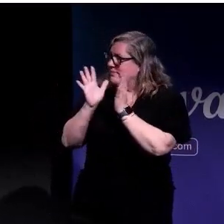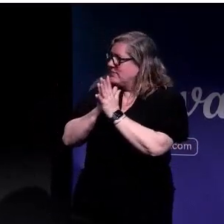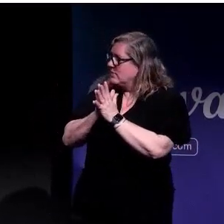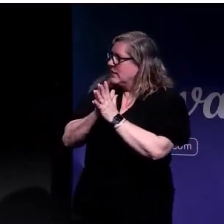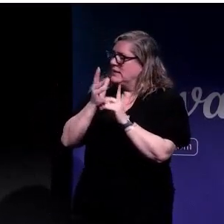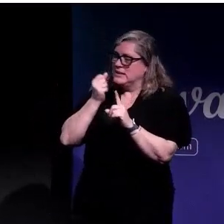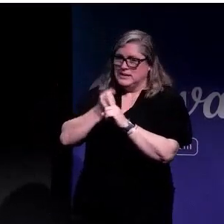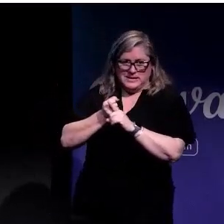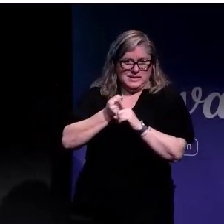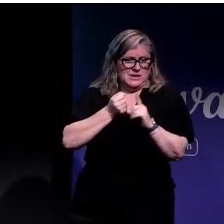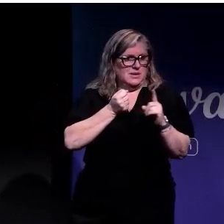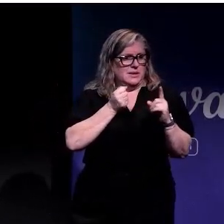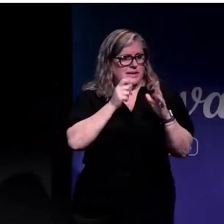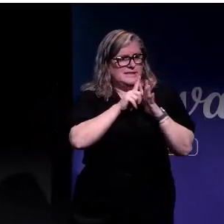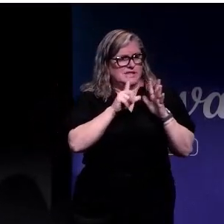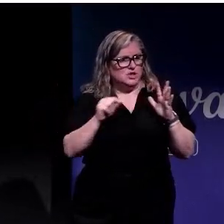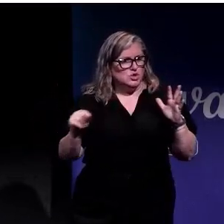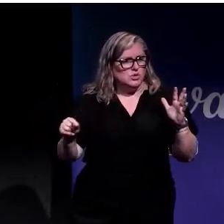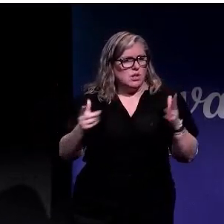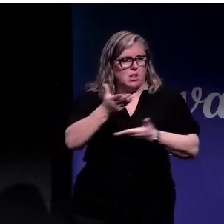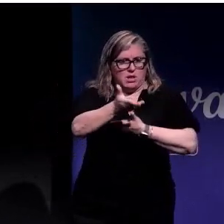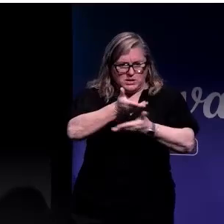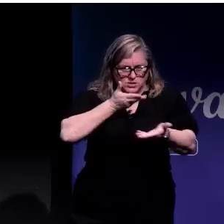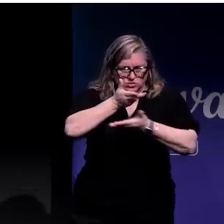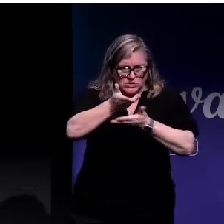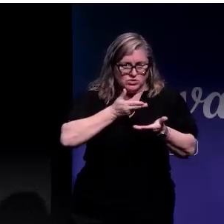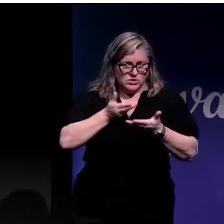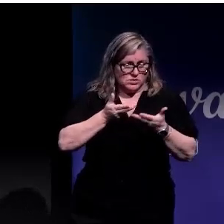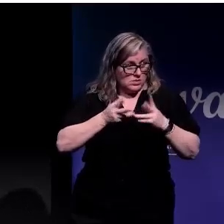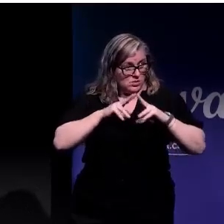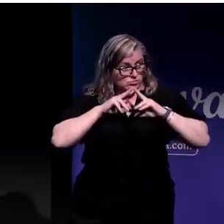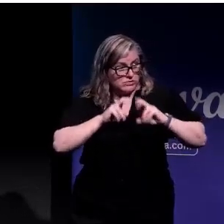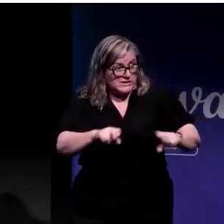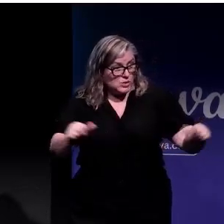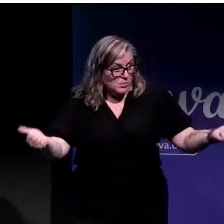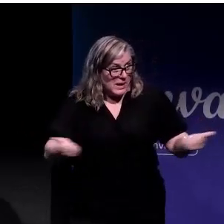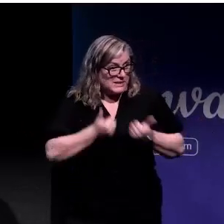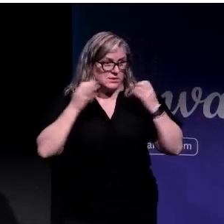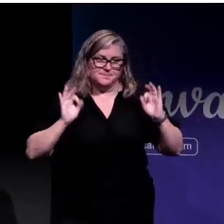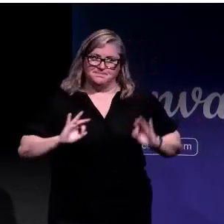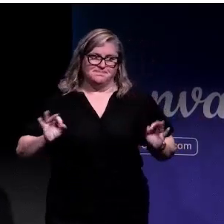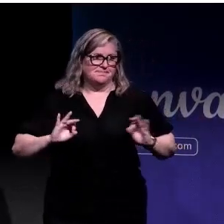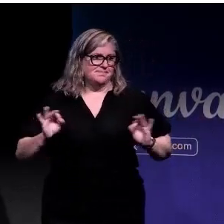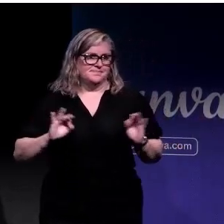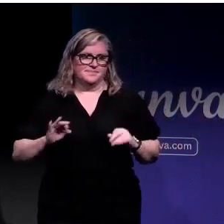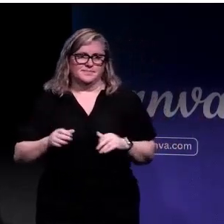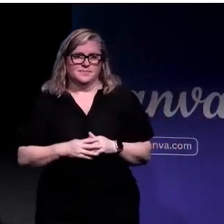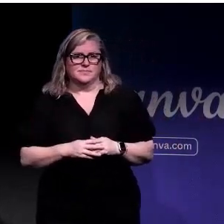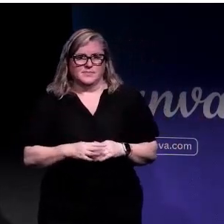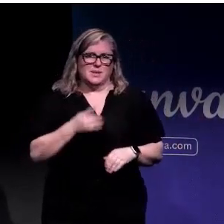Well, it is no surprise to anyone that this is not widely researched, um, due to the obvious ethics constraints.